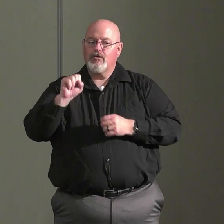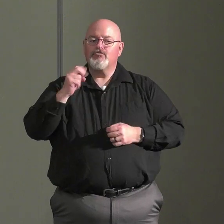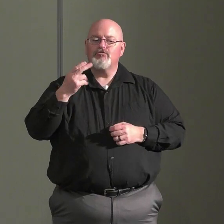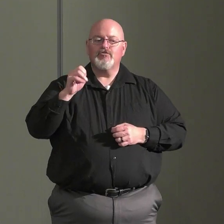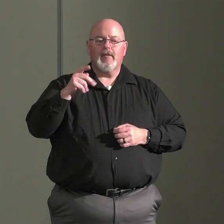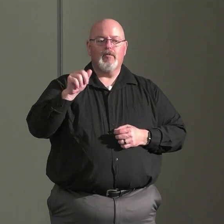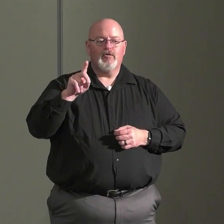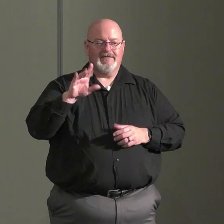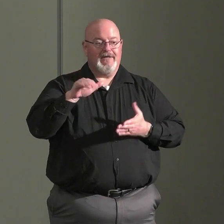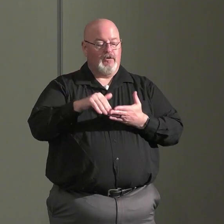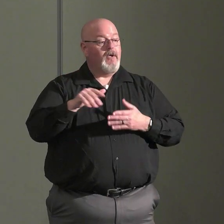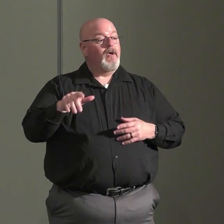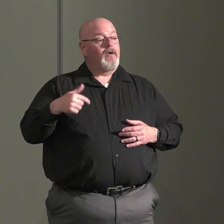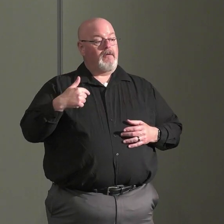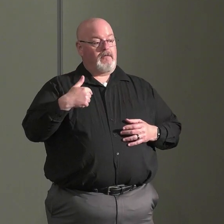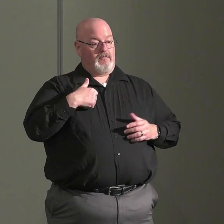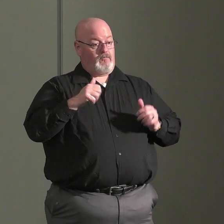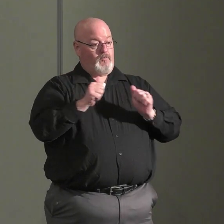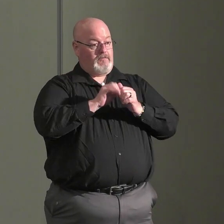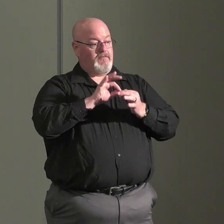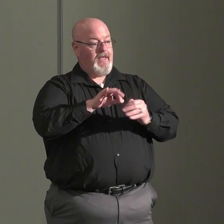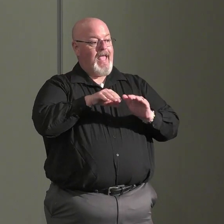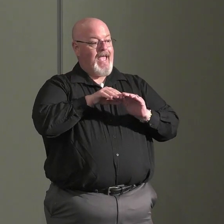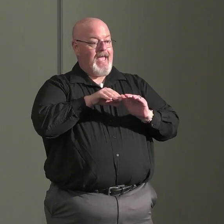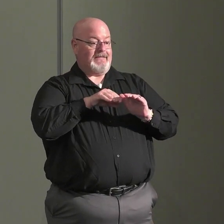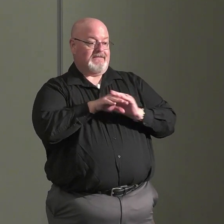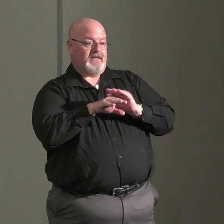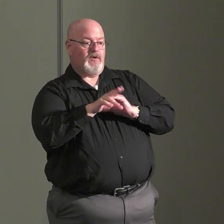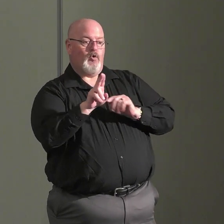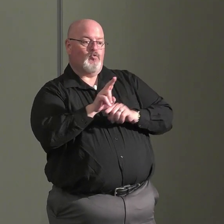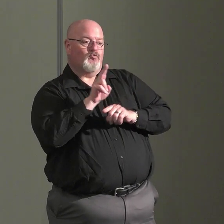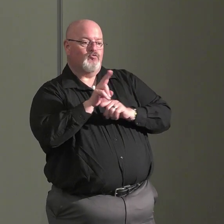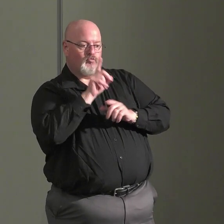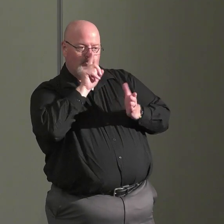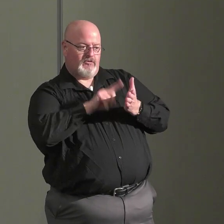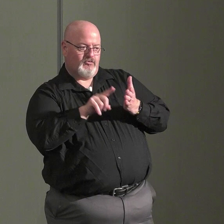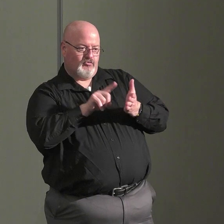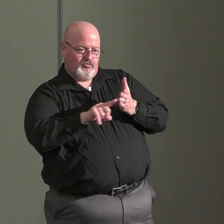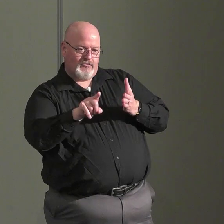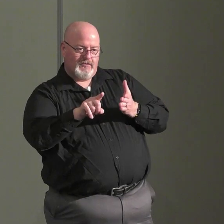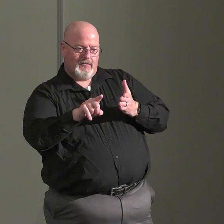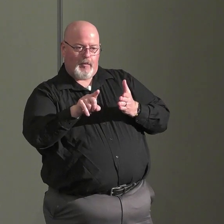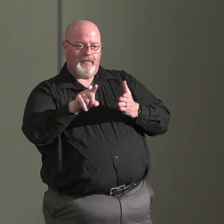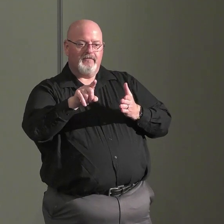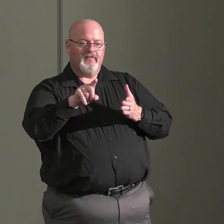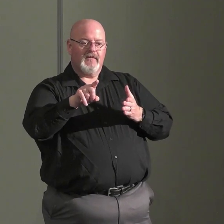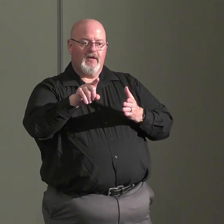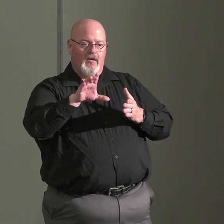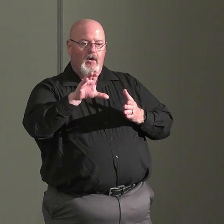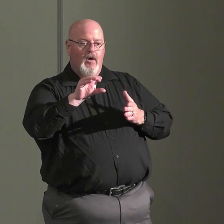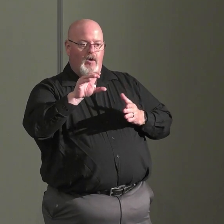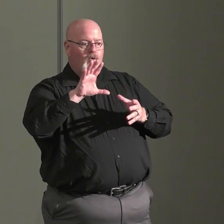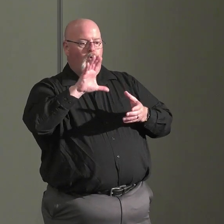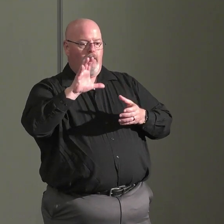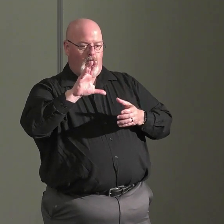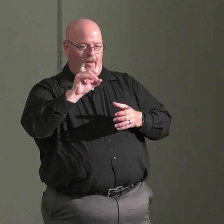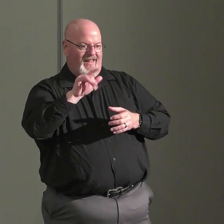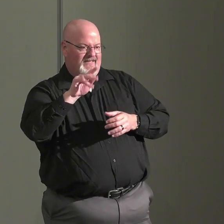I'm with the accessibility user research collective at Shepherd Center. So